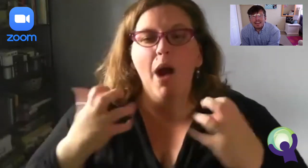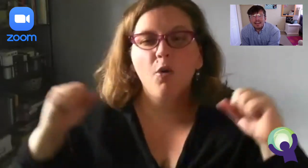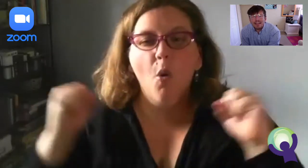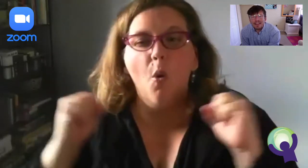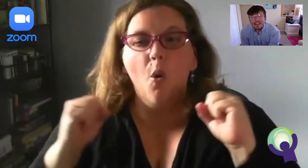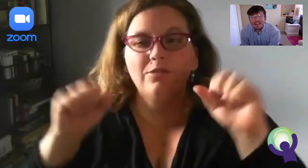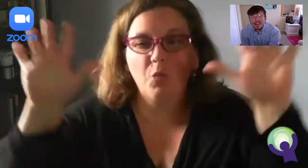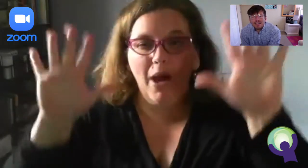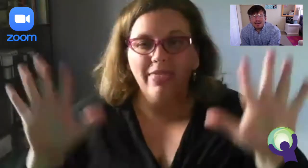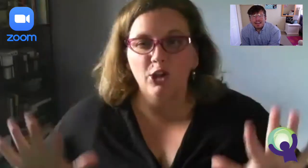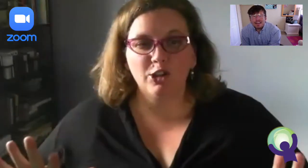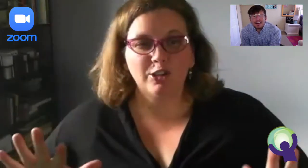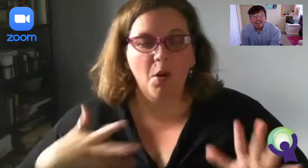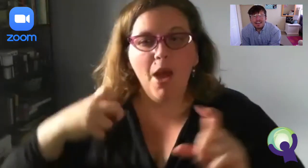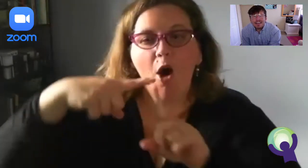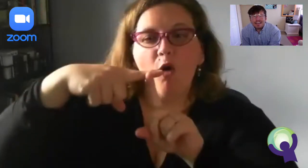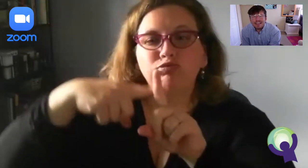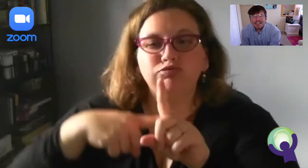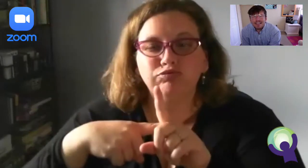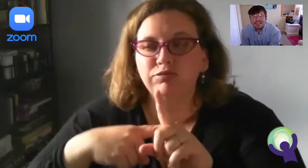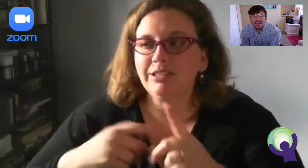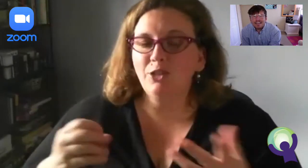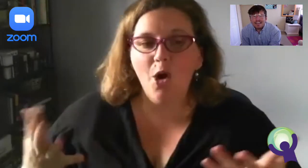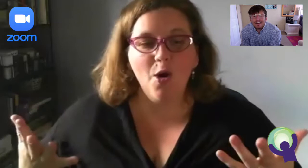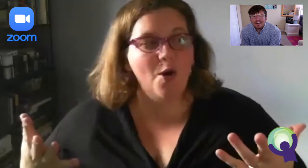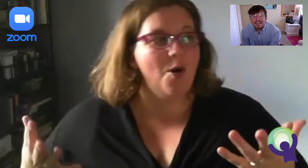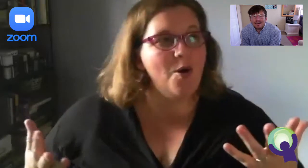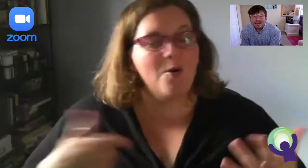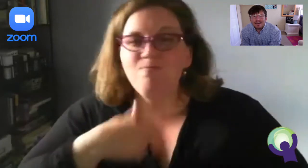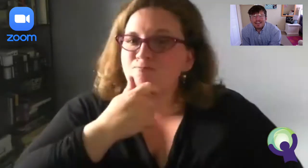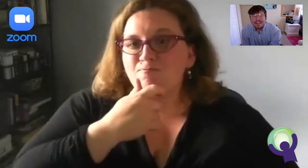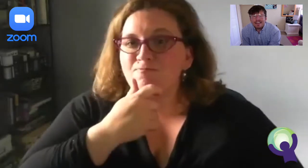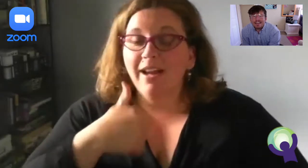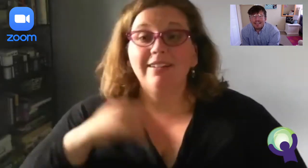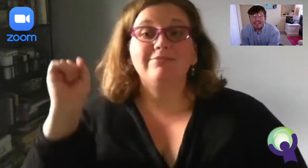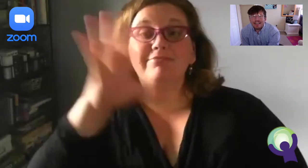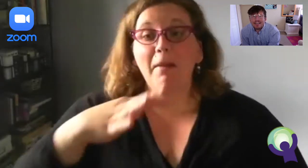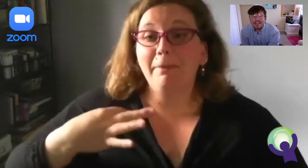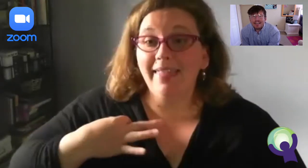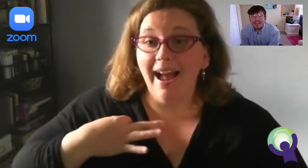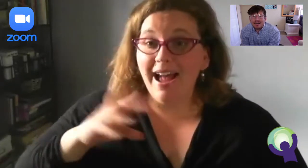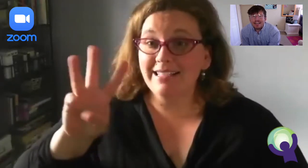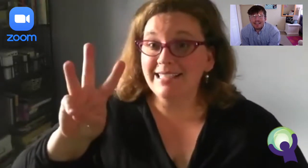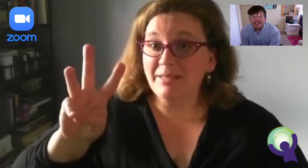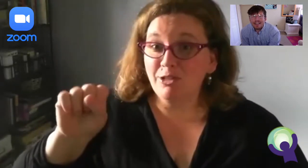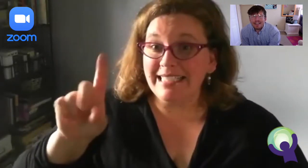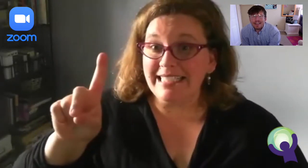summers in Missouri. I wanted some colder weather. I wanted to feel that temperature drop and so I sent in an